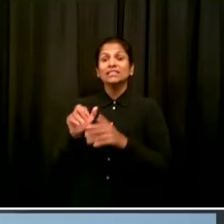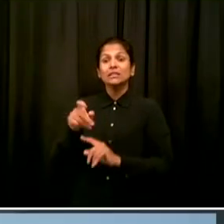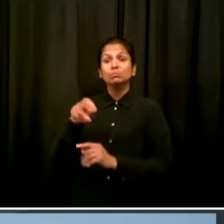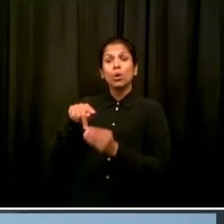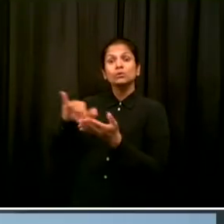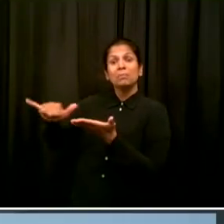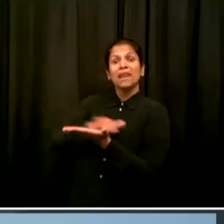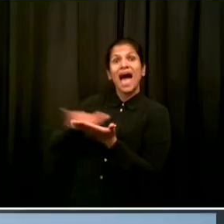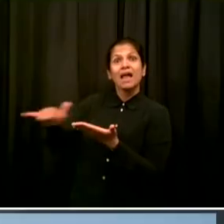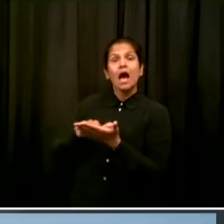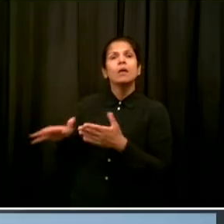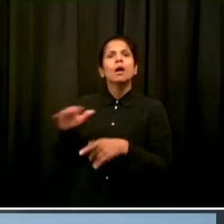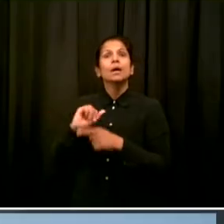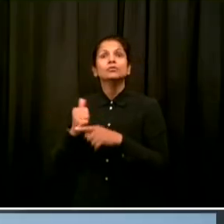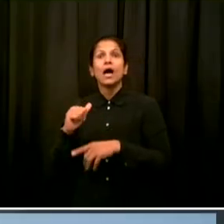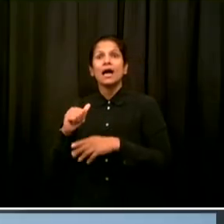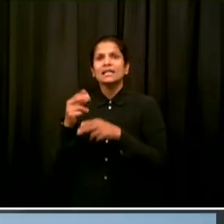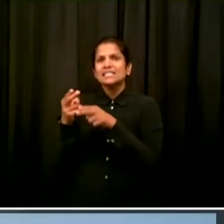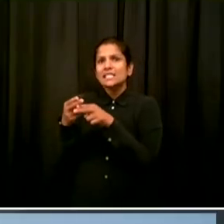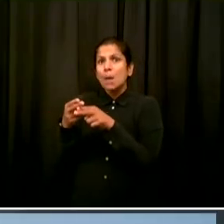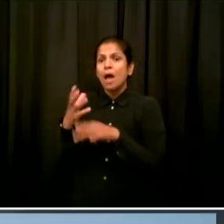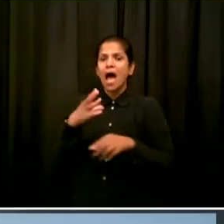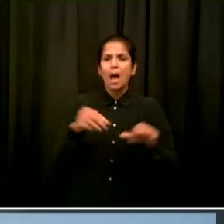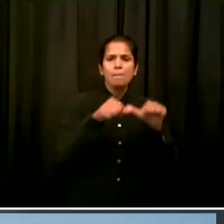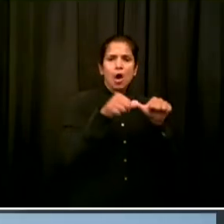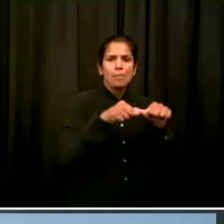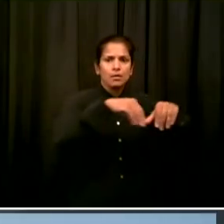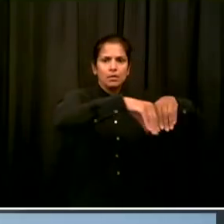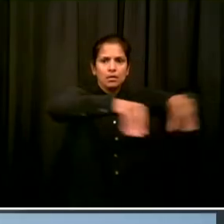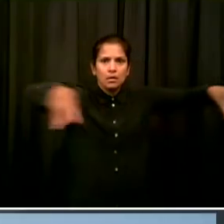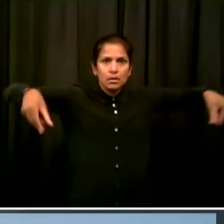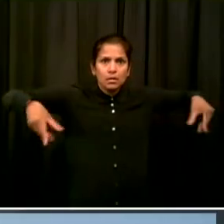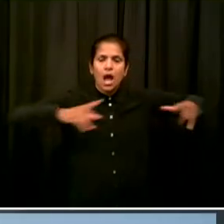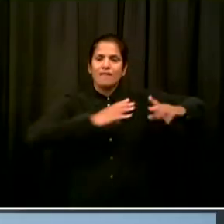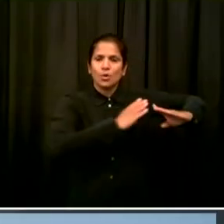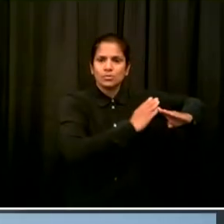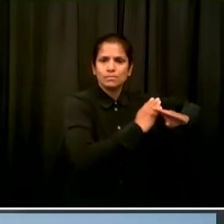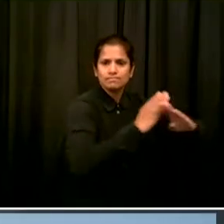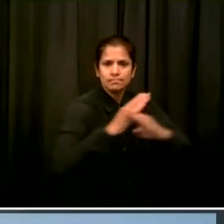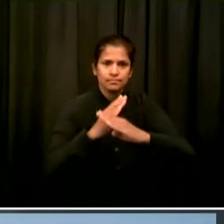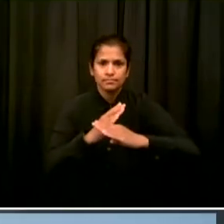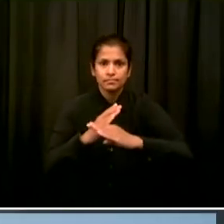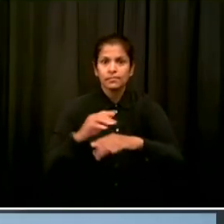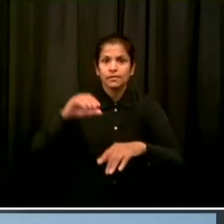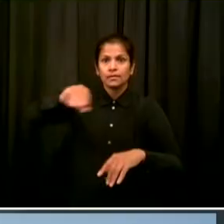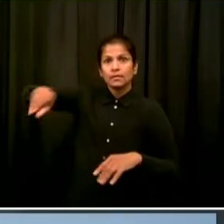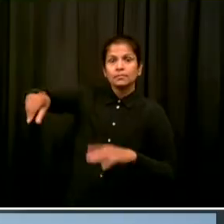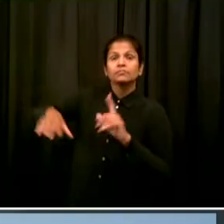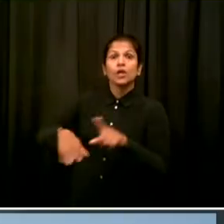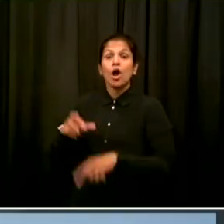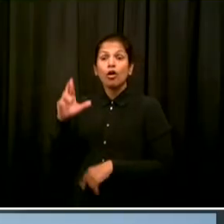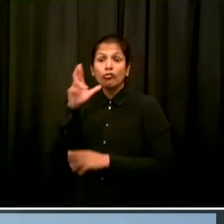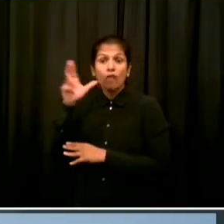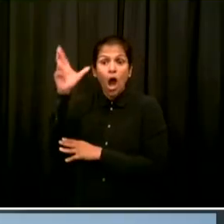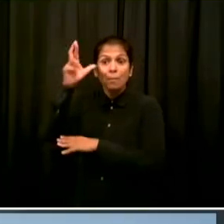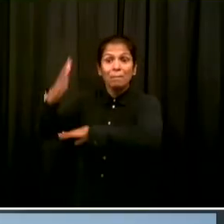PROTECTIONS THAT CAN BE ACTIVE IN DOZEN OF OTHER LOCATIONS. WE HAVE BUILT 10